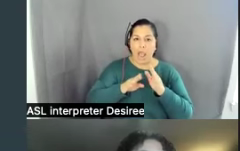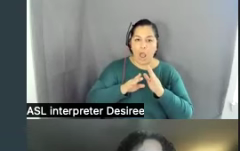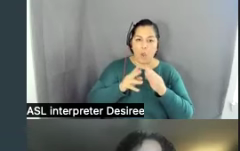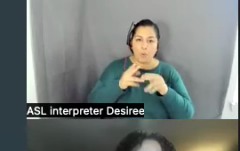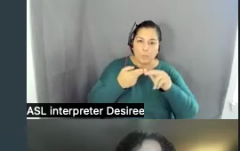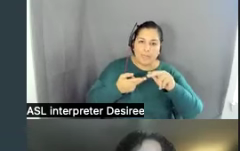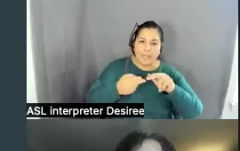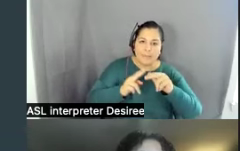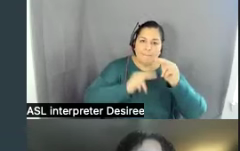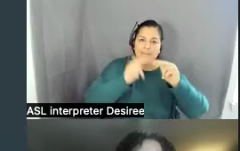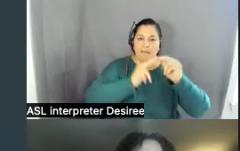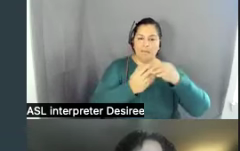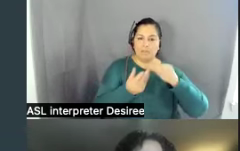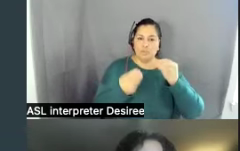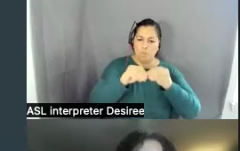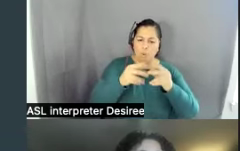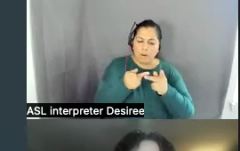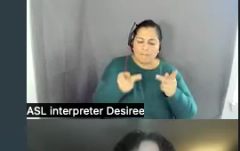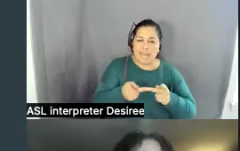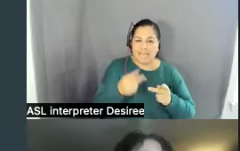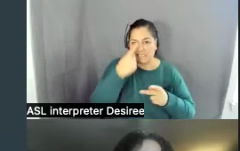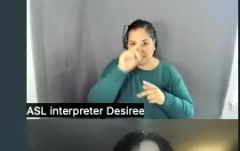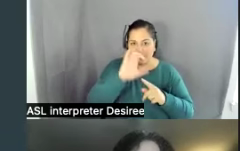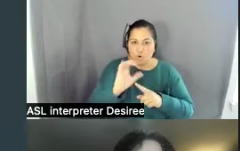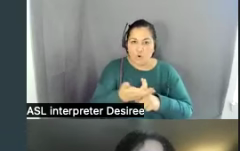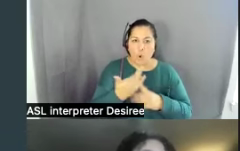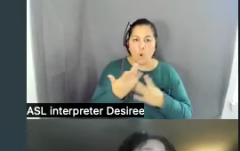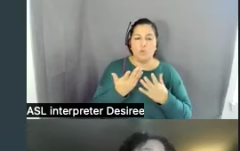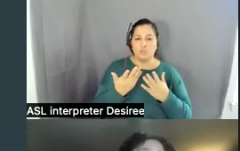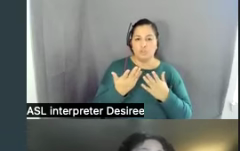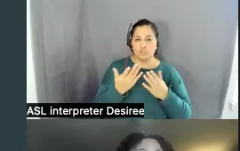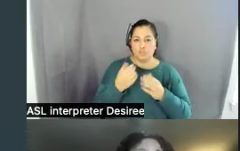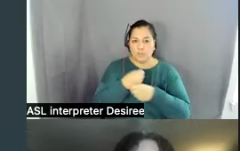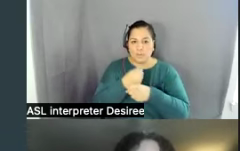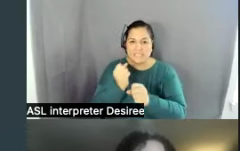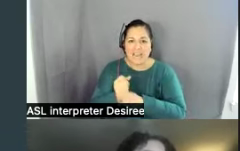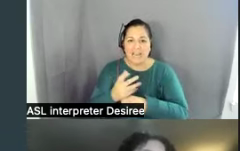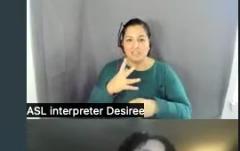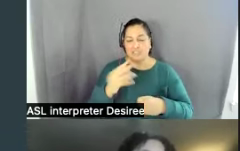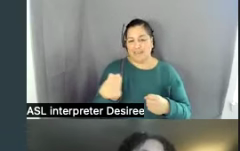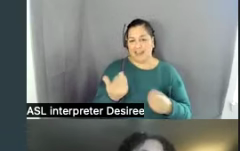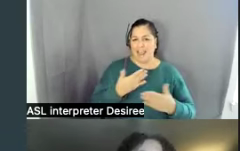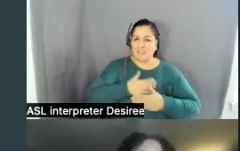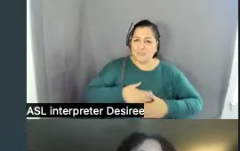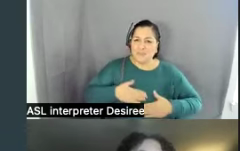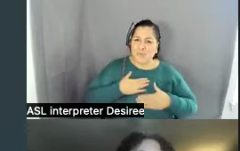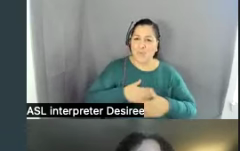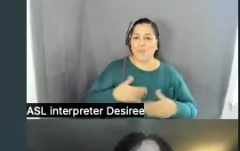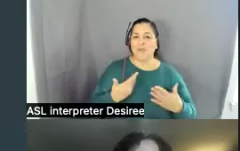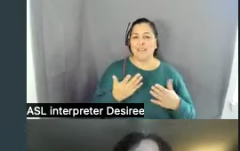production and gathering and joy and pleasure, and leisure, in these communities